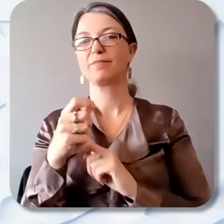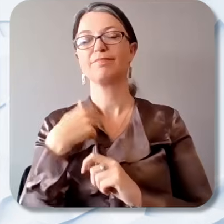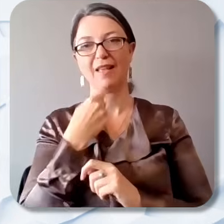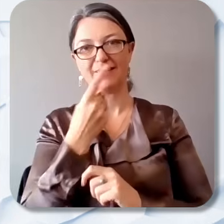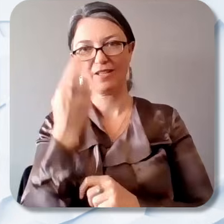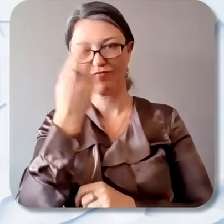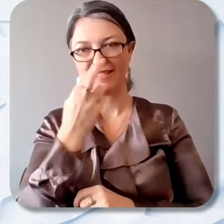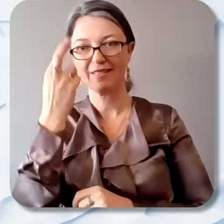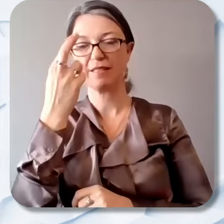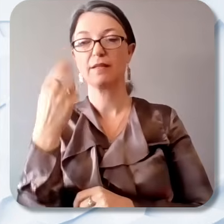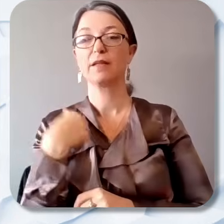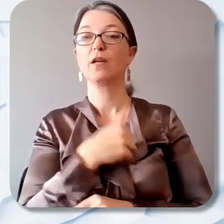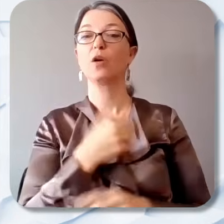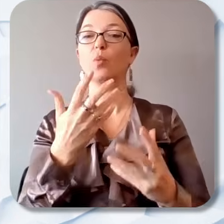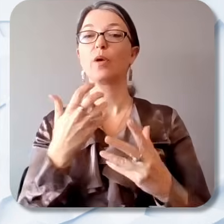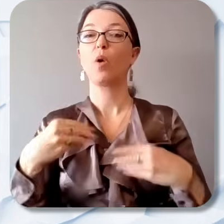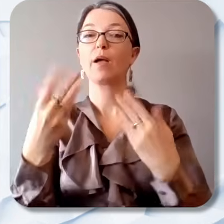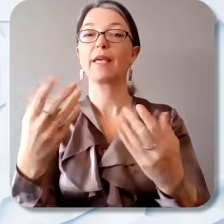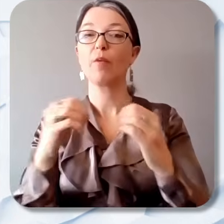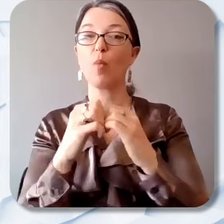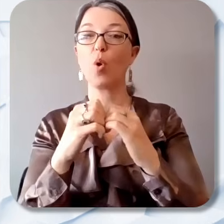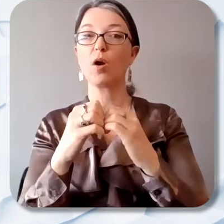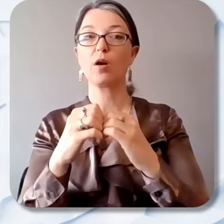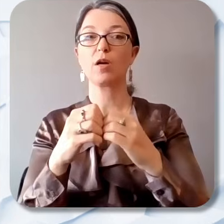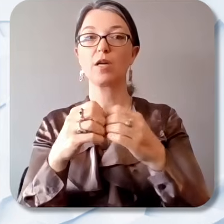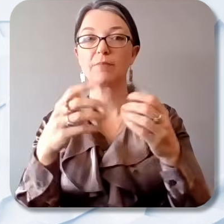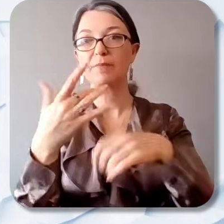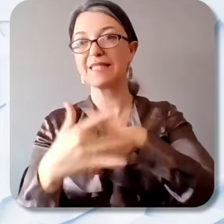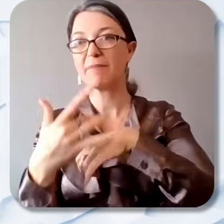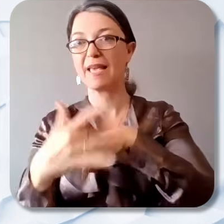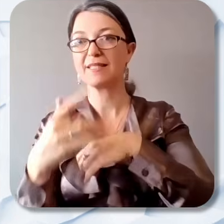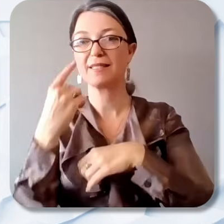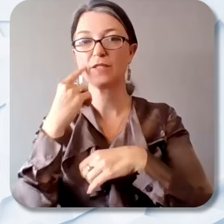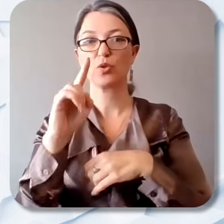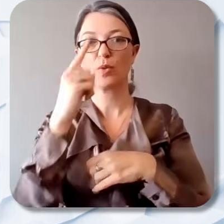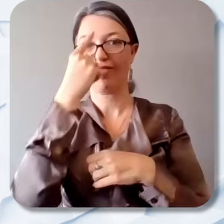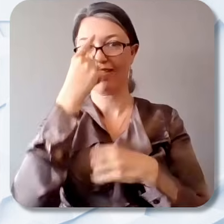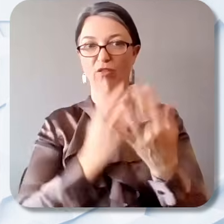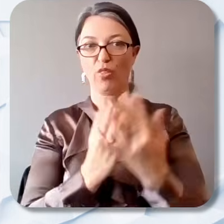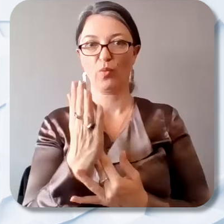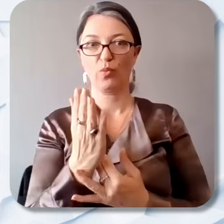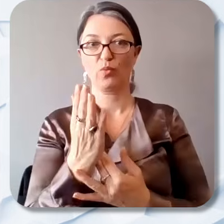We wanted to give you all a little bit more space to kind of think through this and before